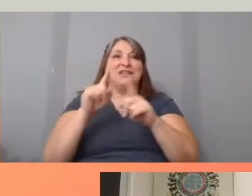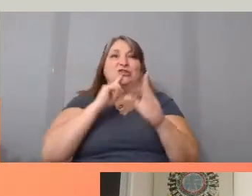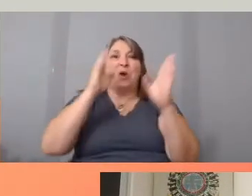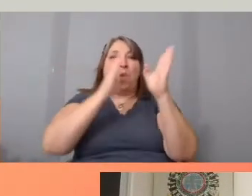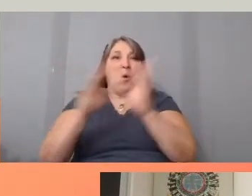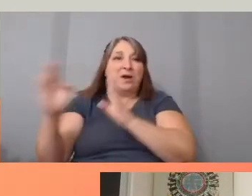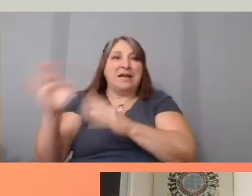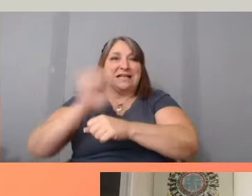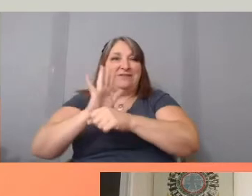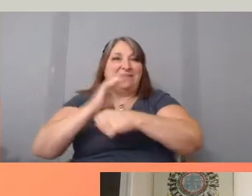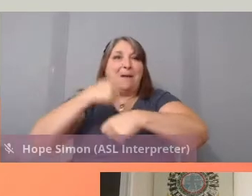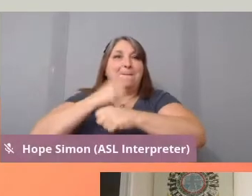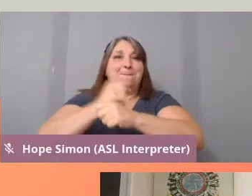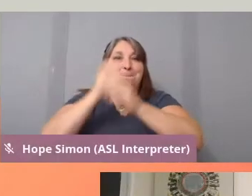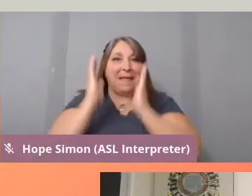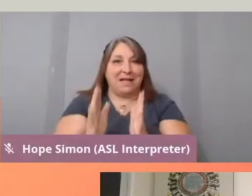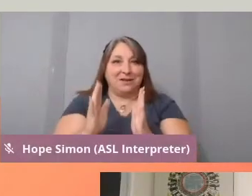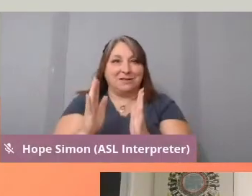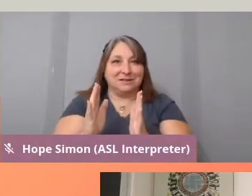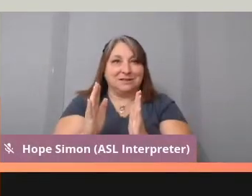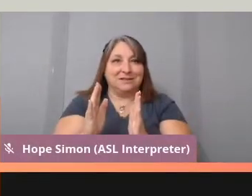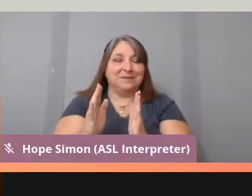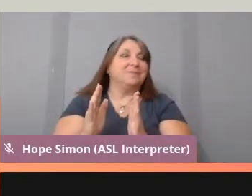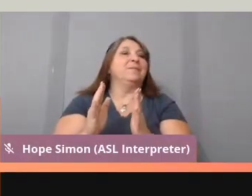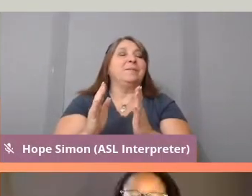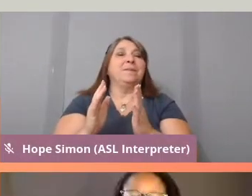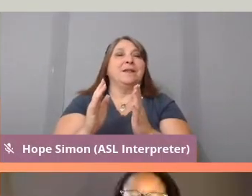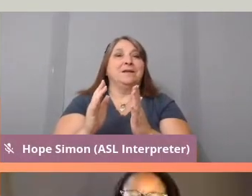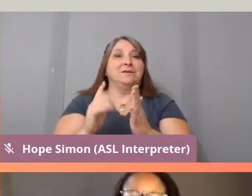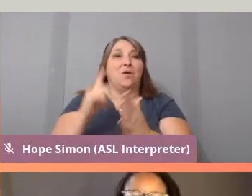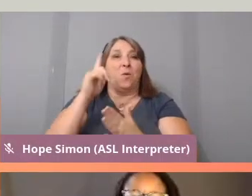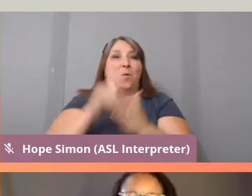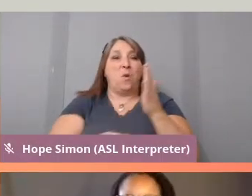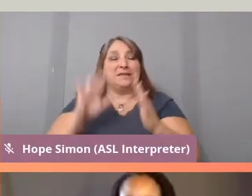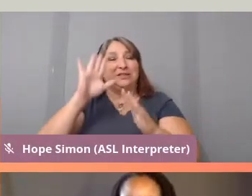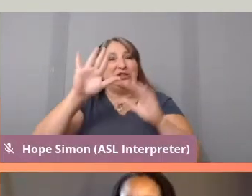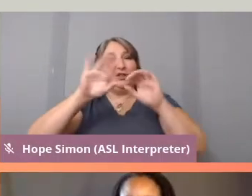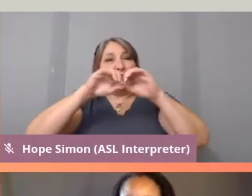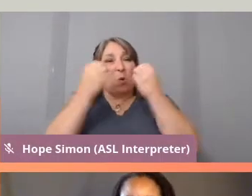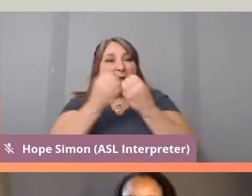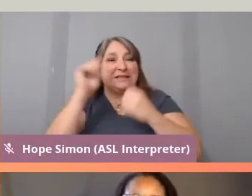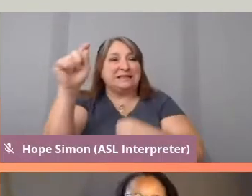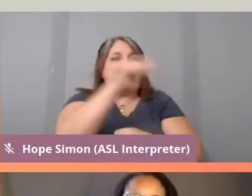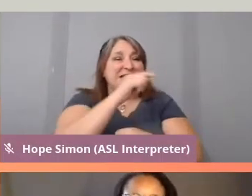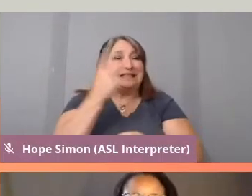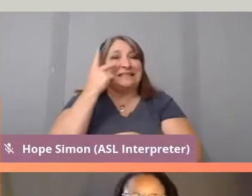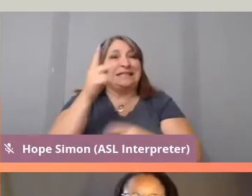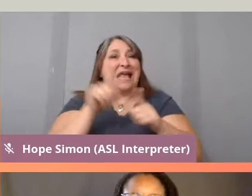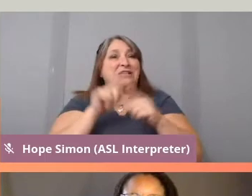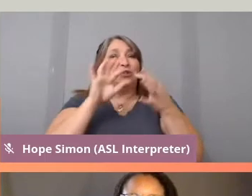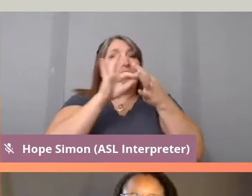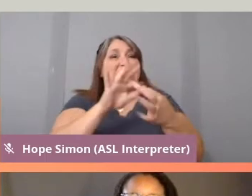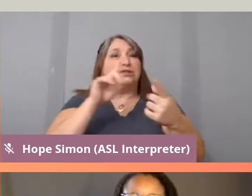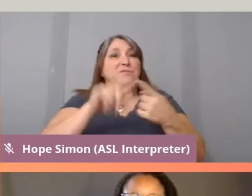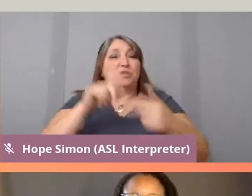what do you, what do your organizations see as your relationship to public broadcasting?